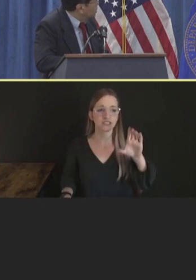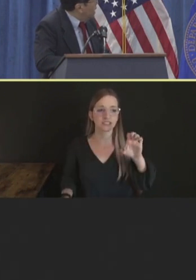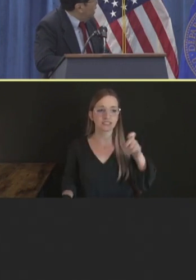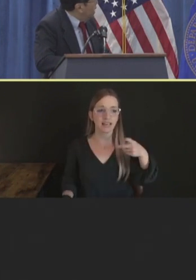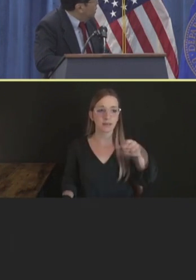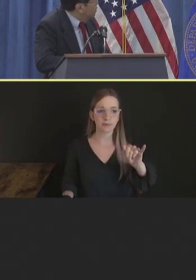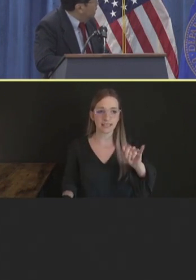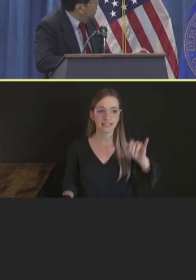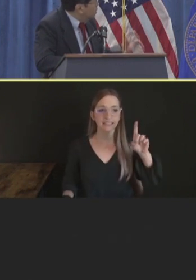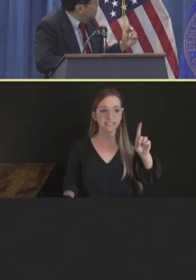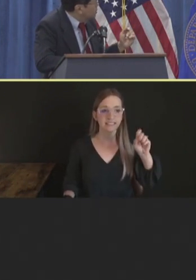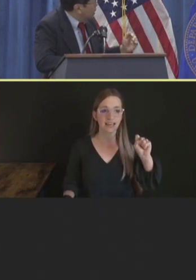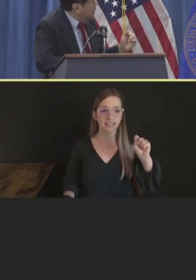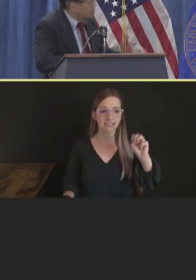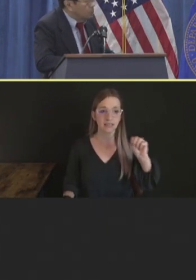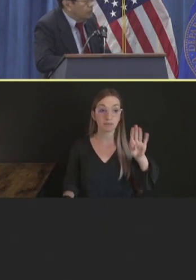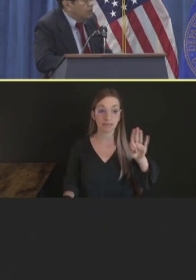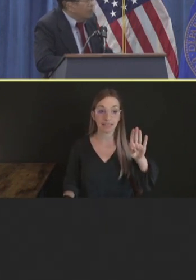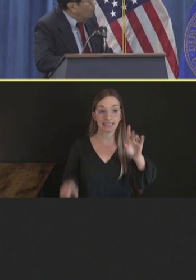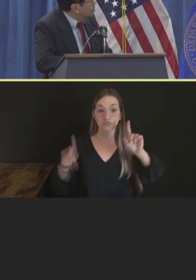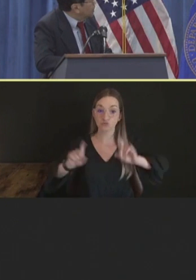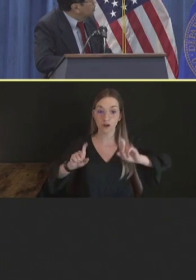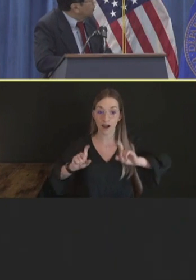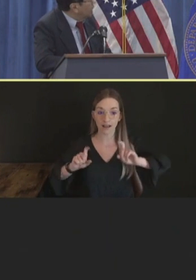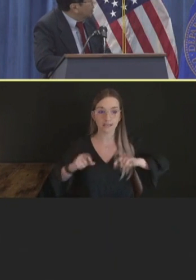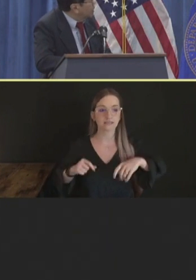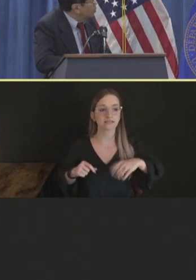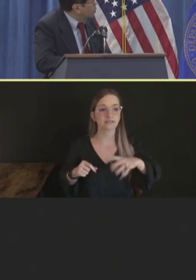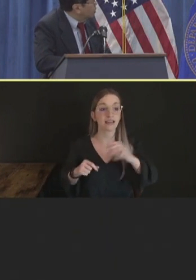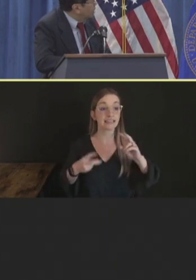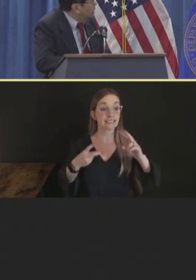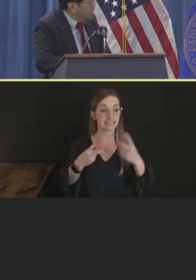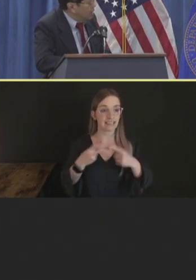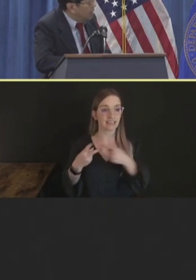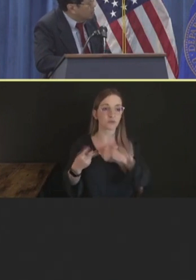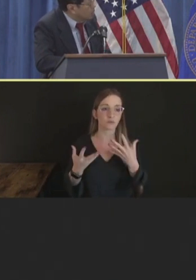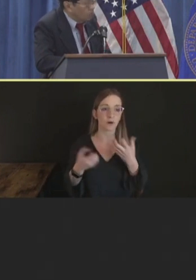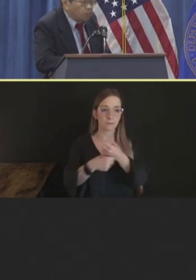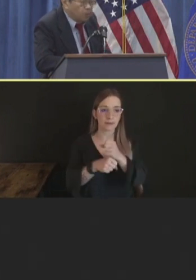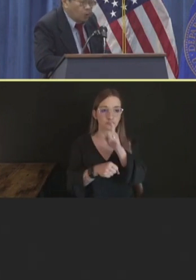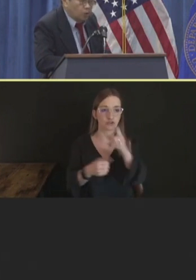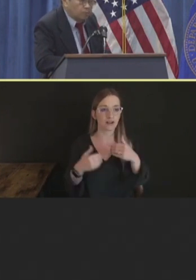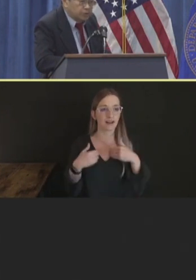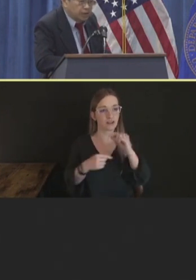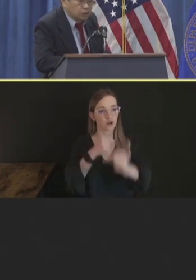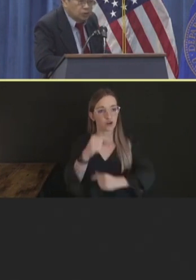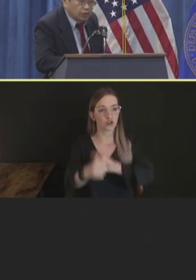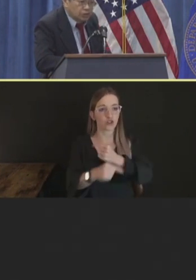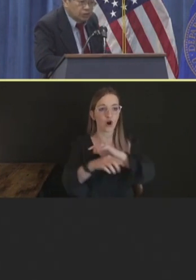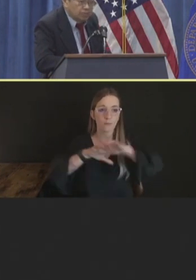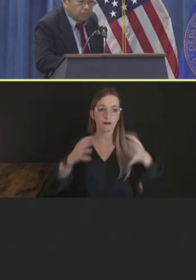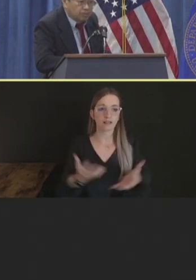And then secondly, we want to make sure that there was a global pool of potential DSMB